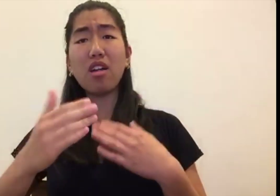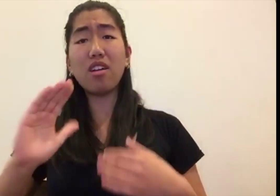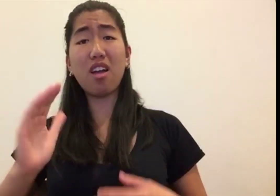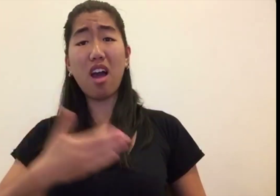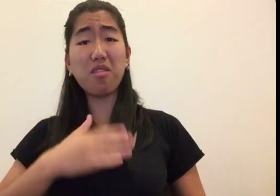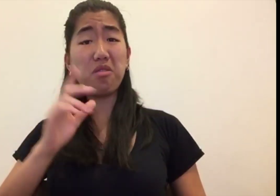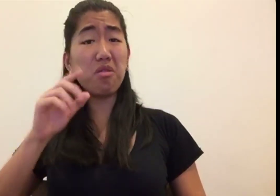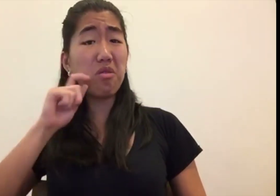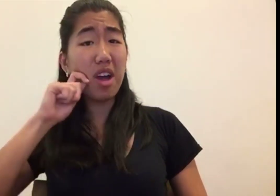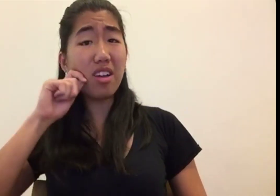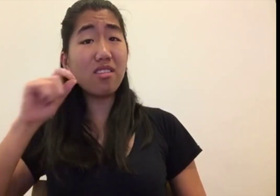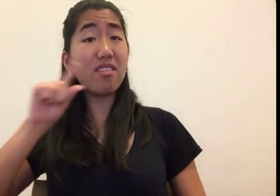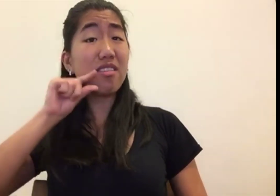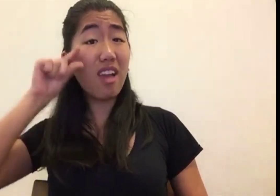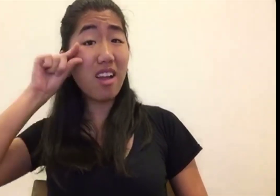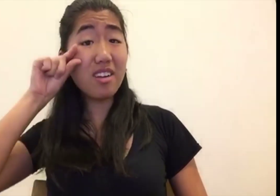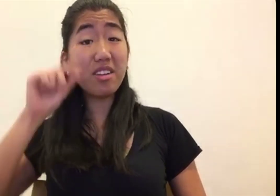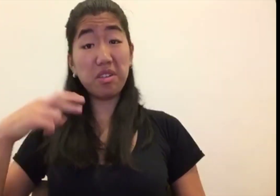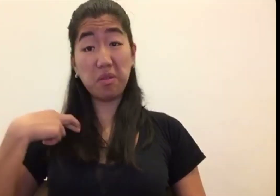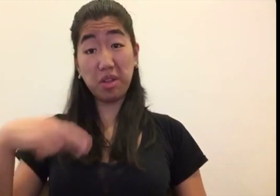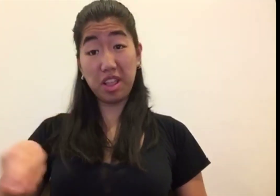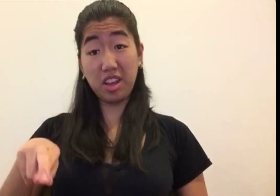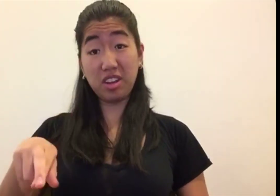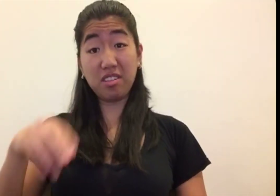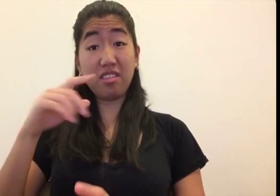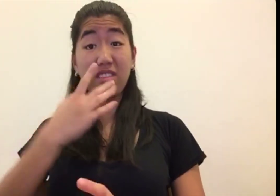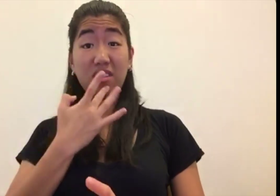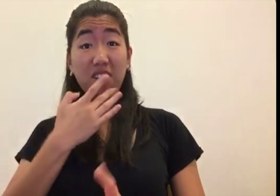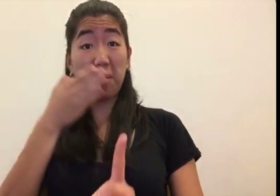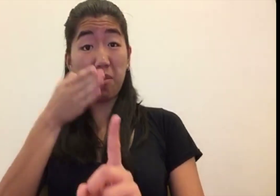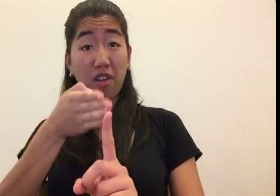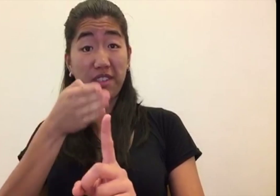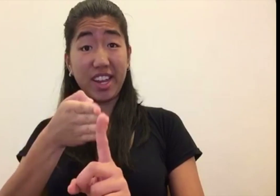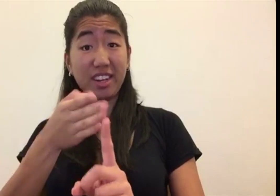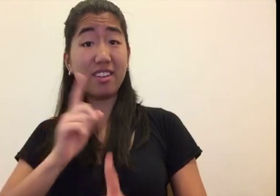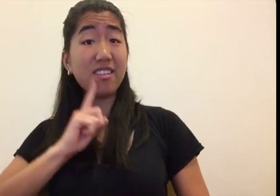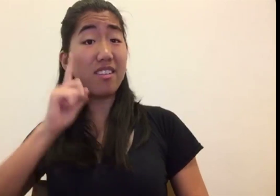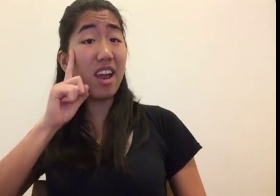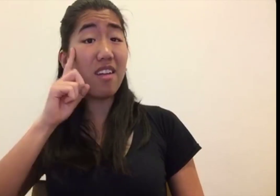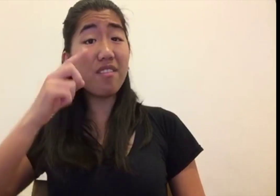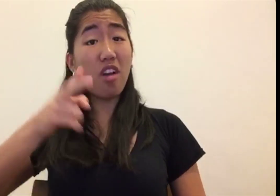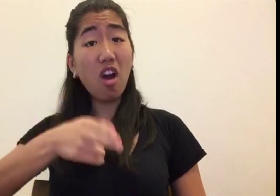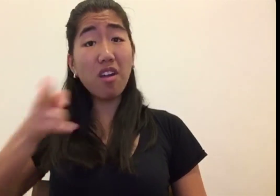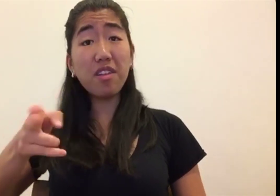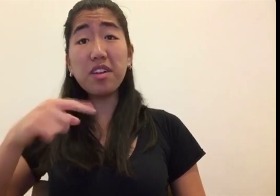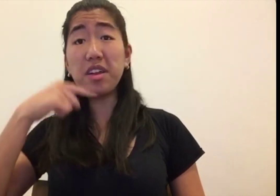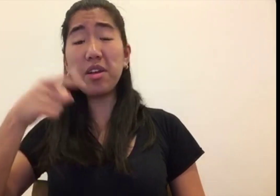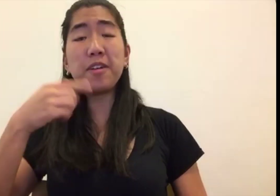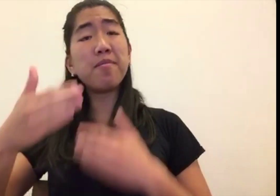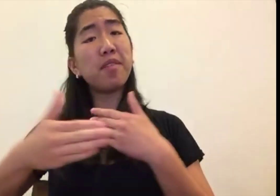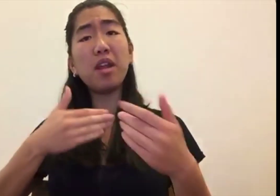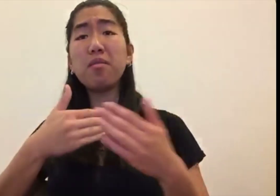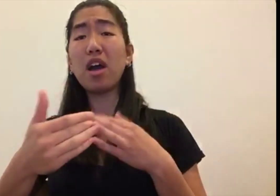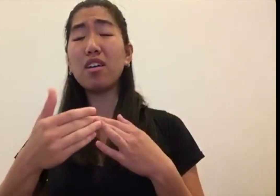of our race, gender, religion, sexual preference, deaf, hard of hearing or hearing.